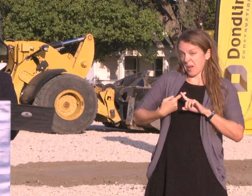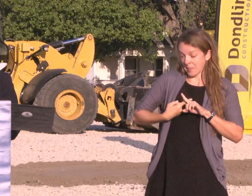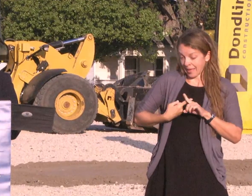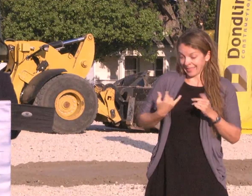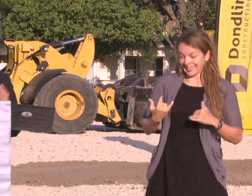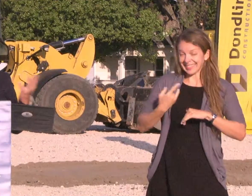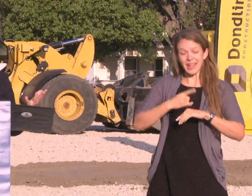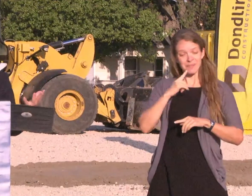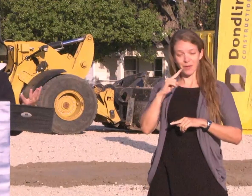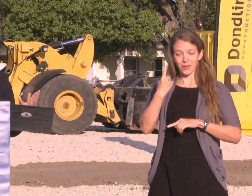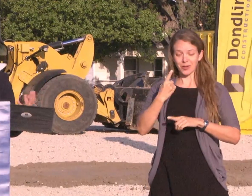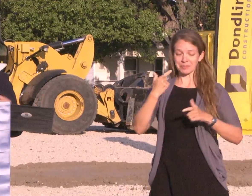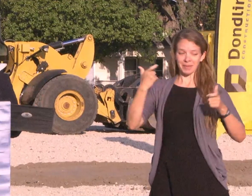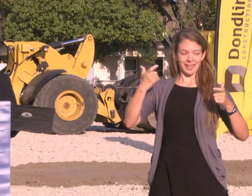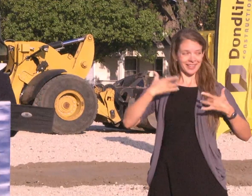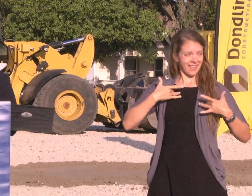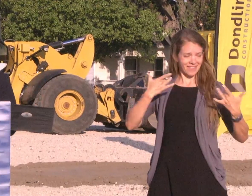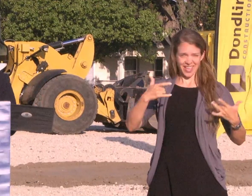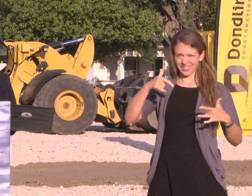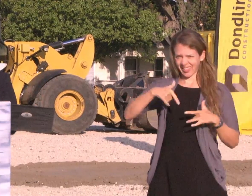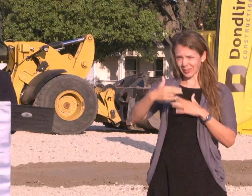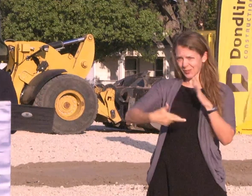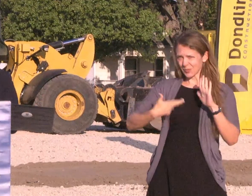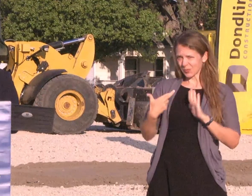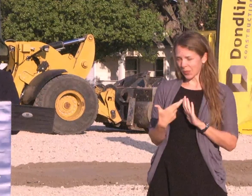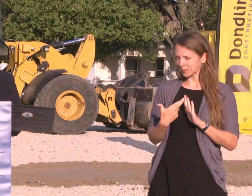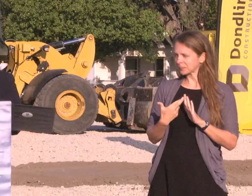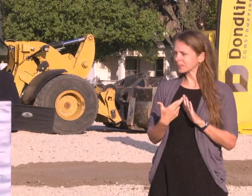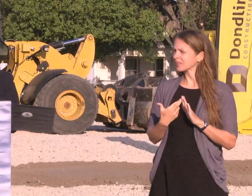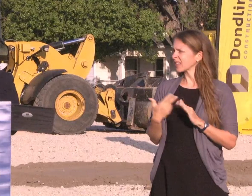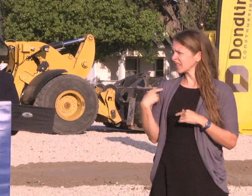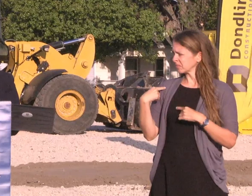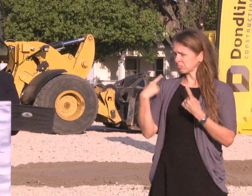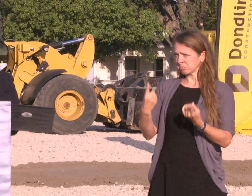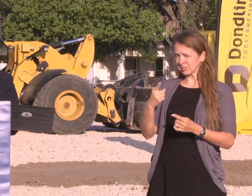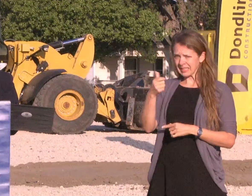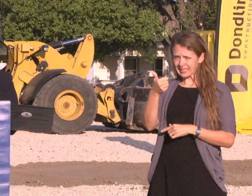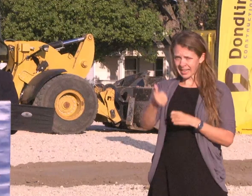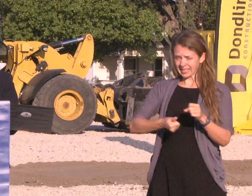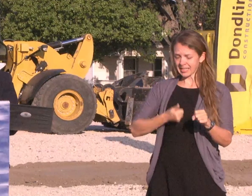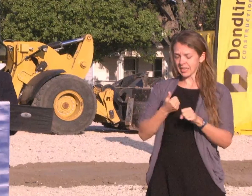so this is my first big event in this capacity uh I've spent the last 10 years as the Director of